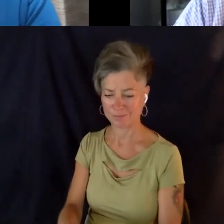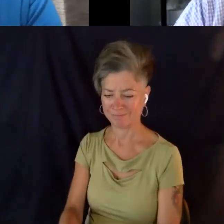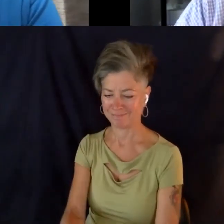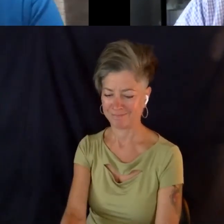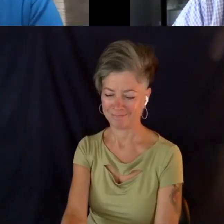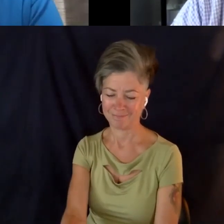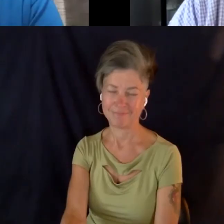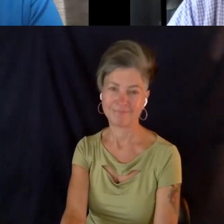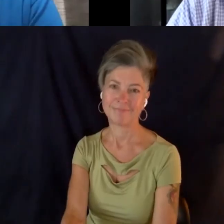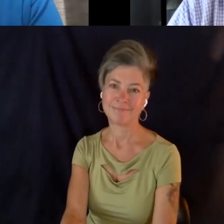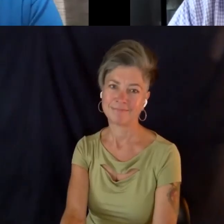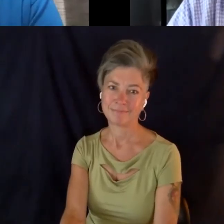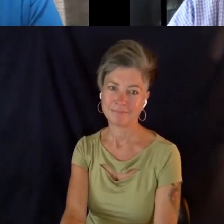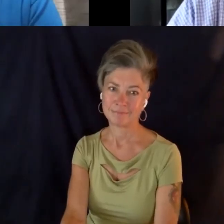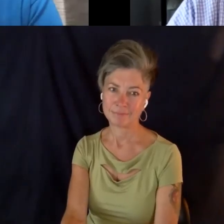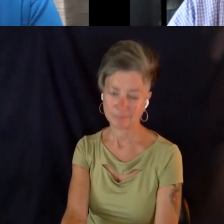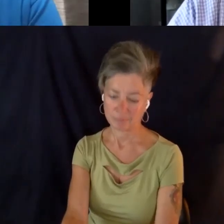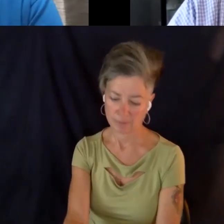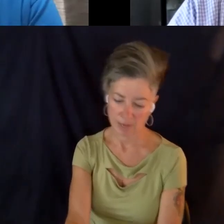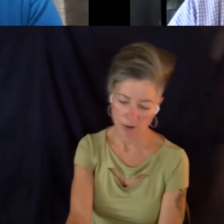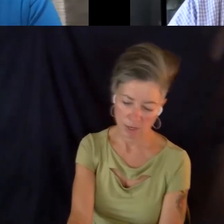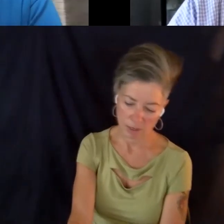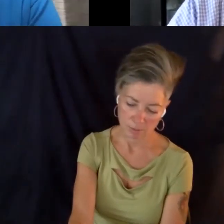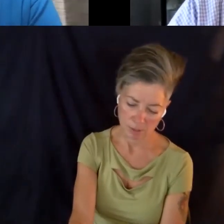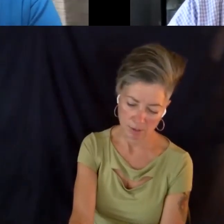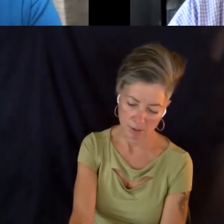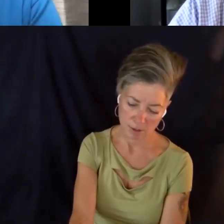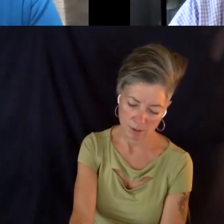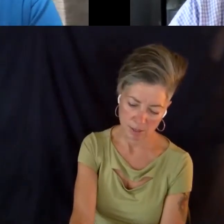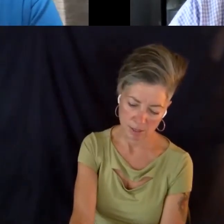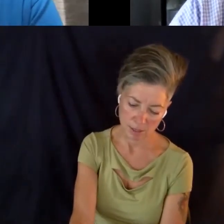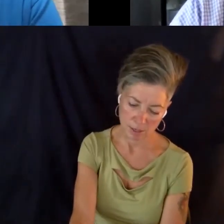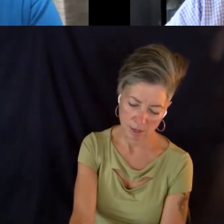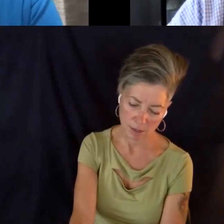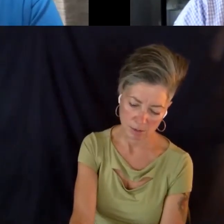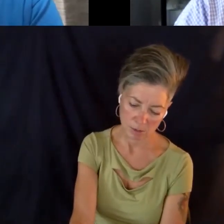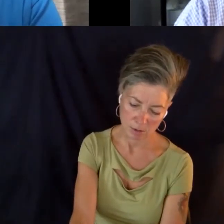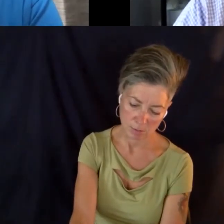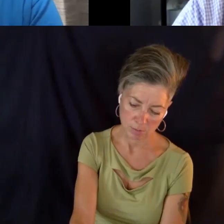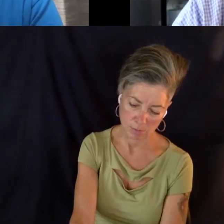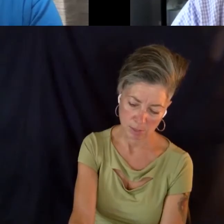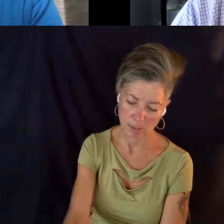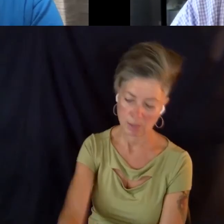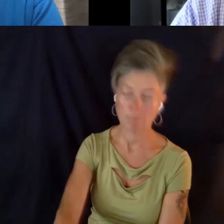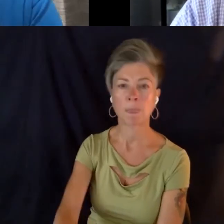Cool. Next question. As far as we know, does HRT have any impact